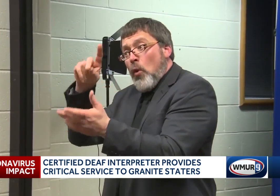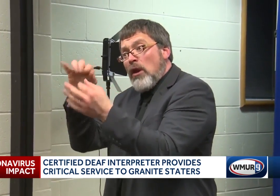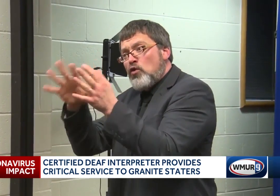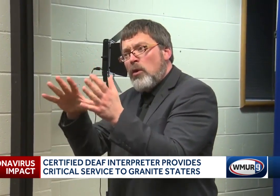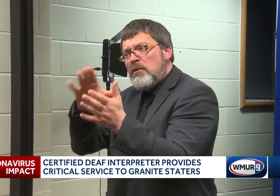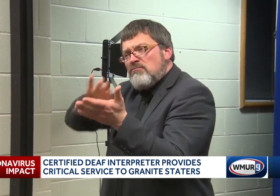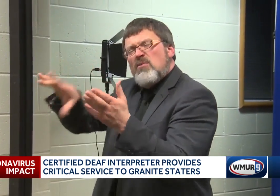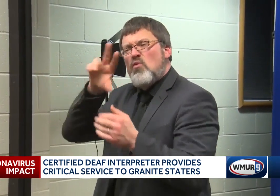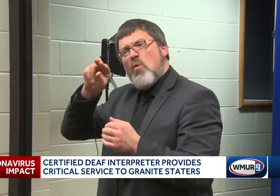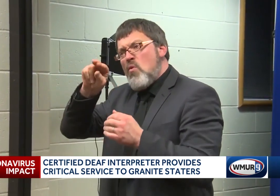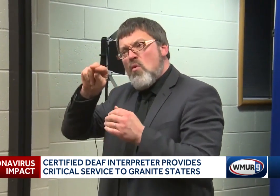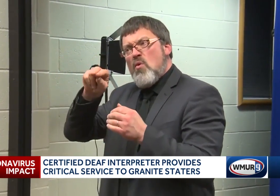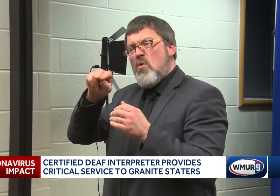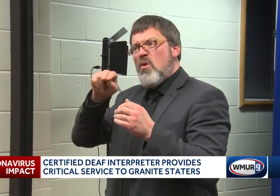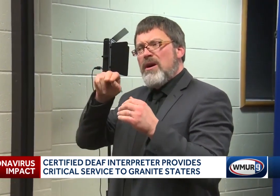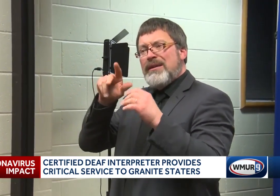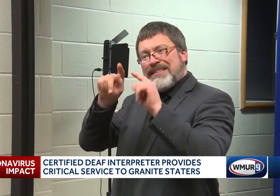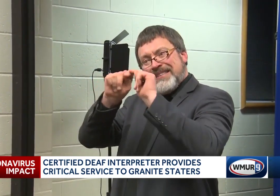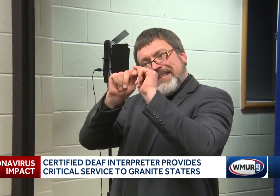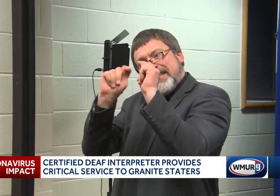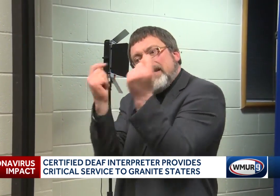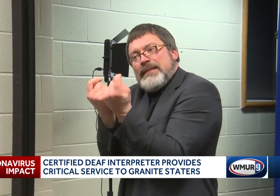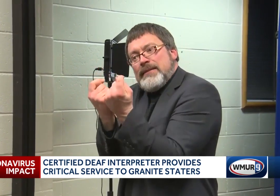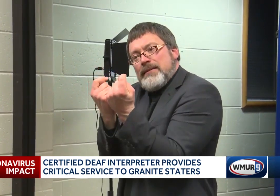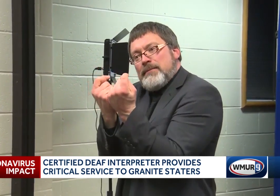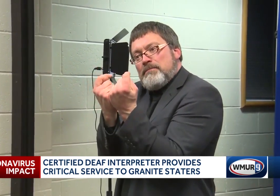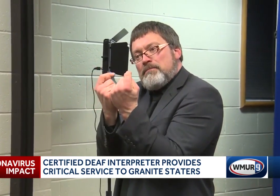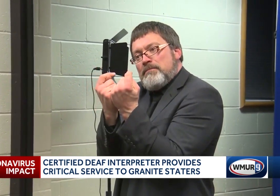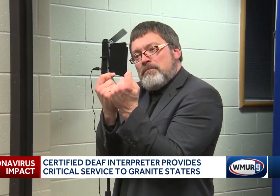TO CONVEY A CRITICAL MESSAGE TO THOSE WHO ARE DEAF OR HARD OF HEARING.